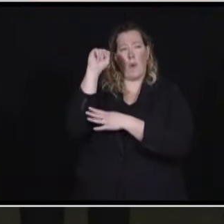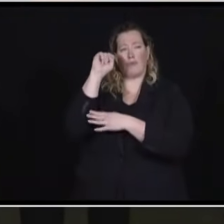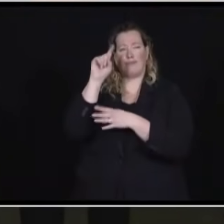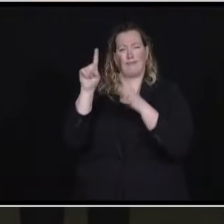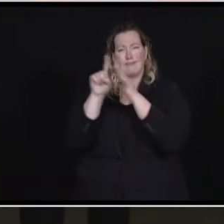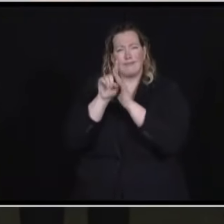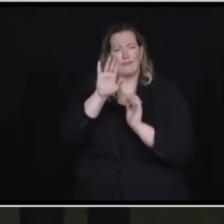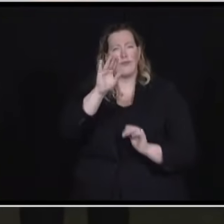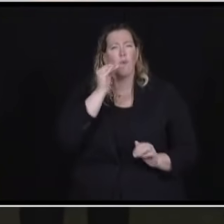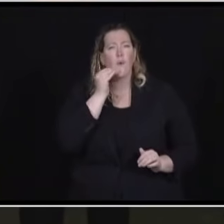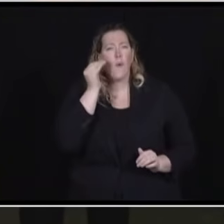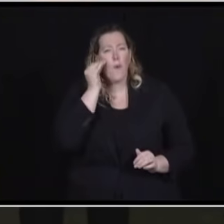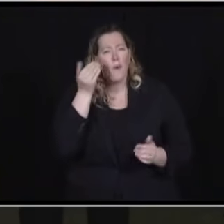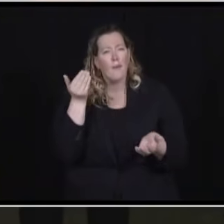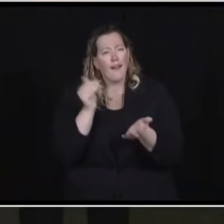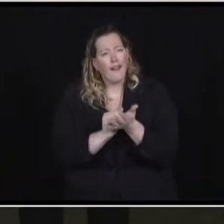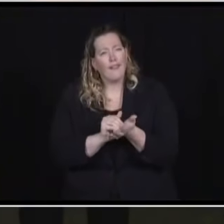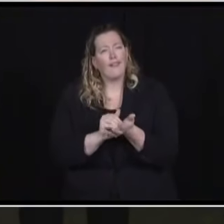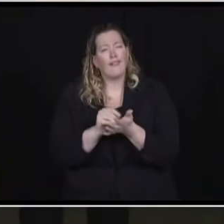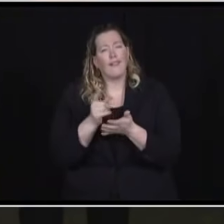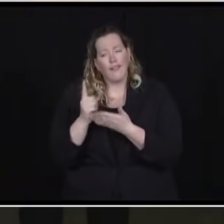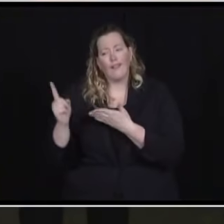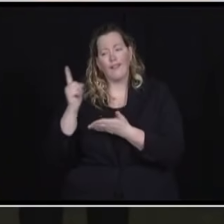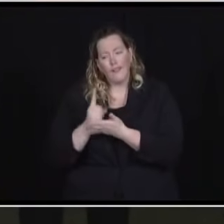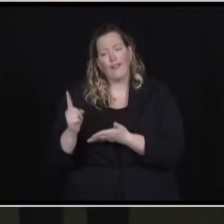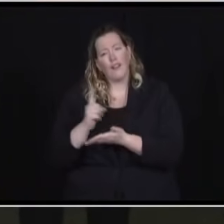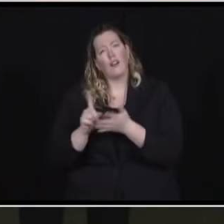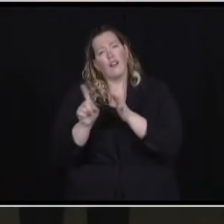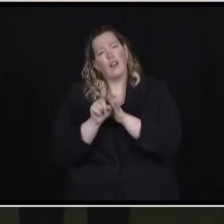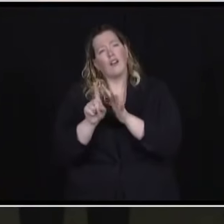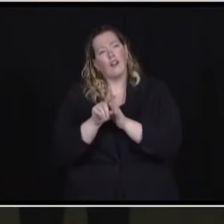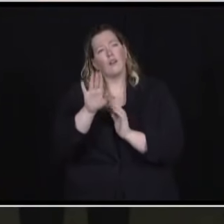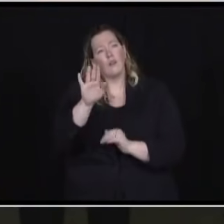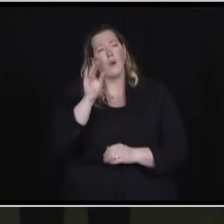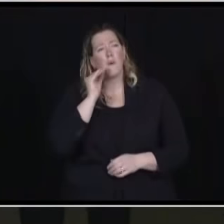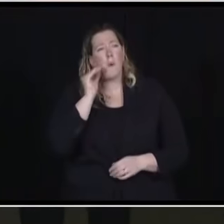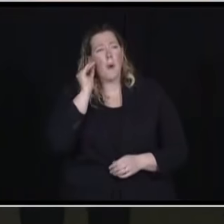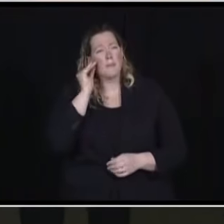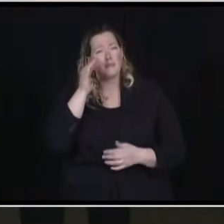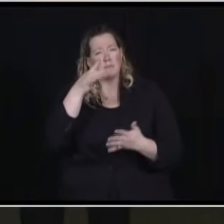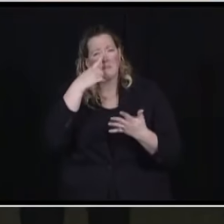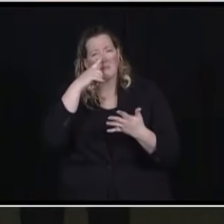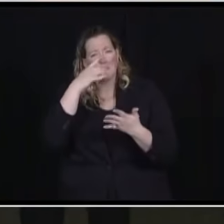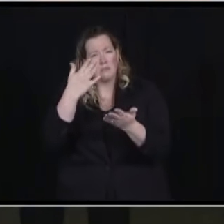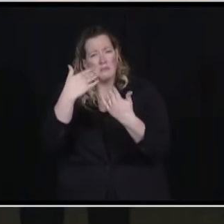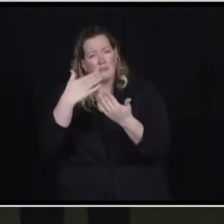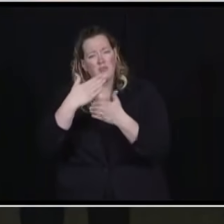protesters showing not just yesterday, but over several weeks, and I'd like to hear your thoughts on that as well.